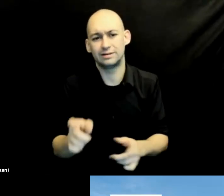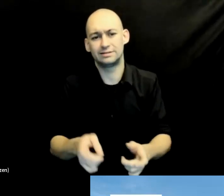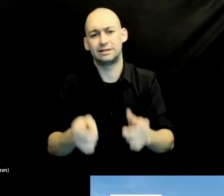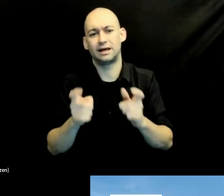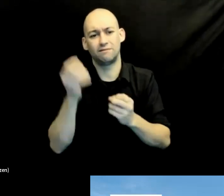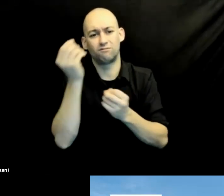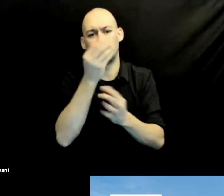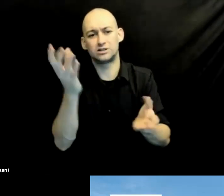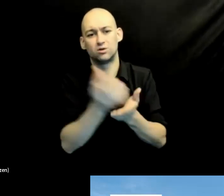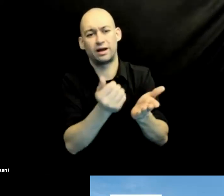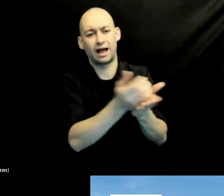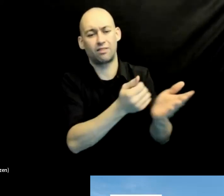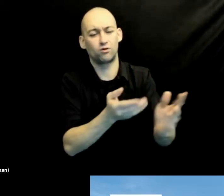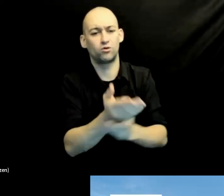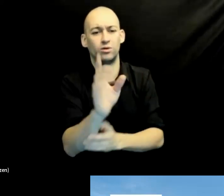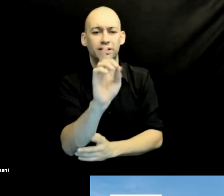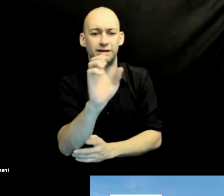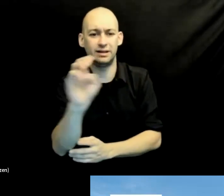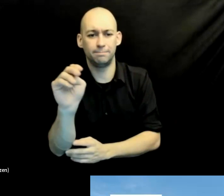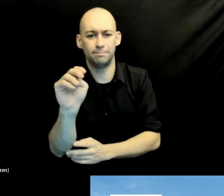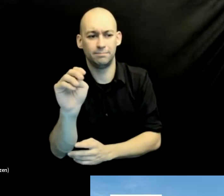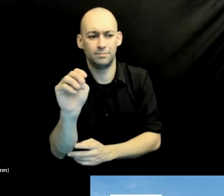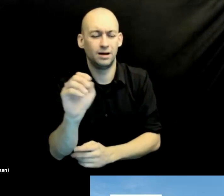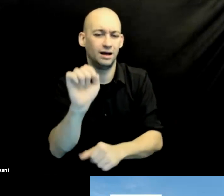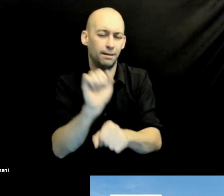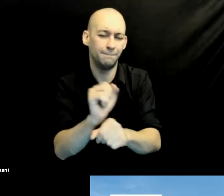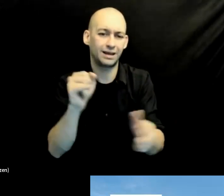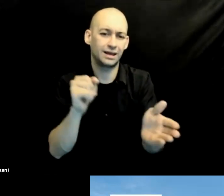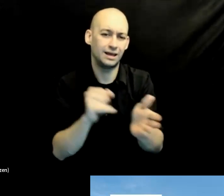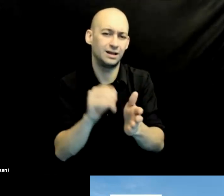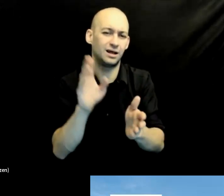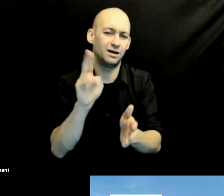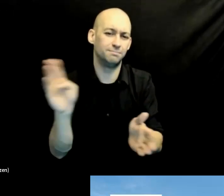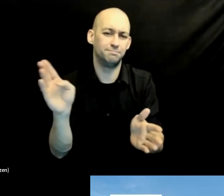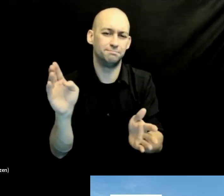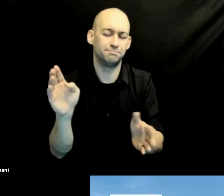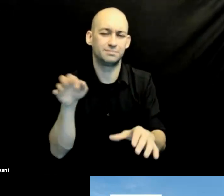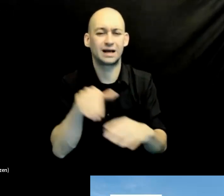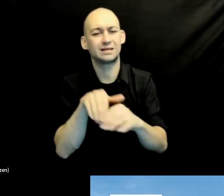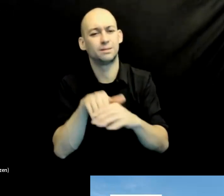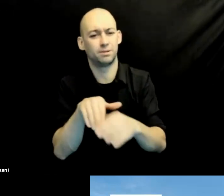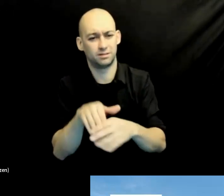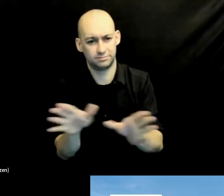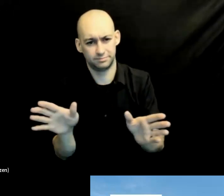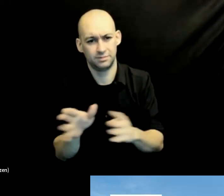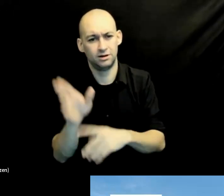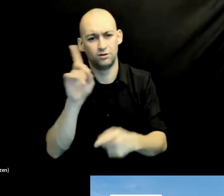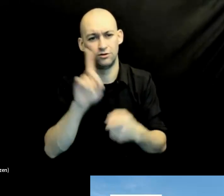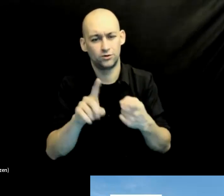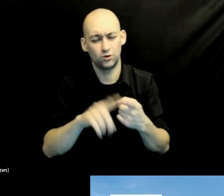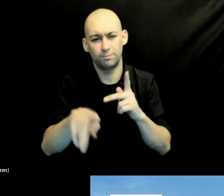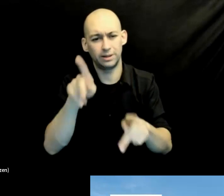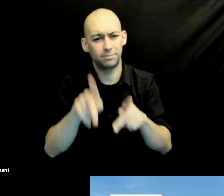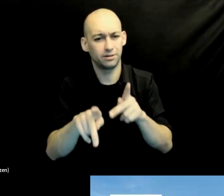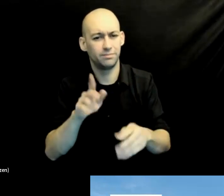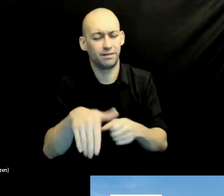gathered through the DEEM tool and make it accessible to folks at the regional county,